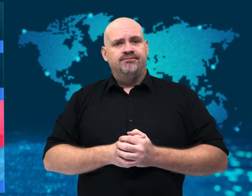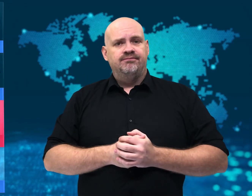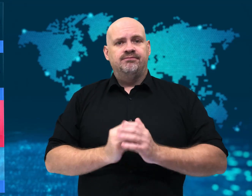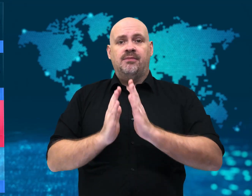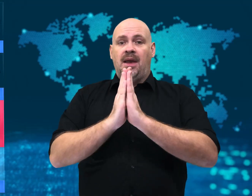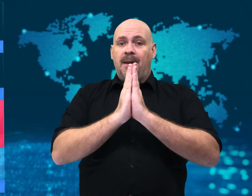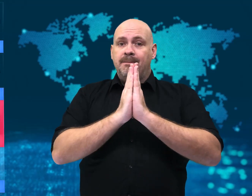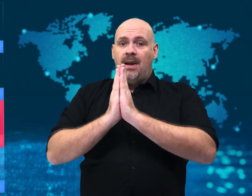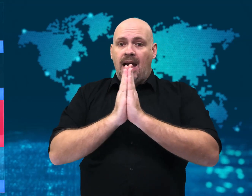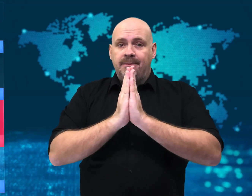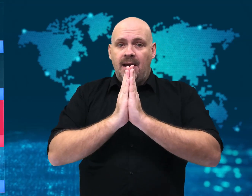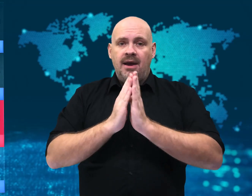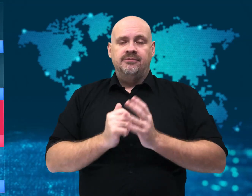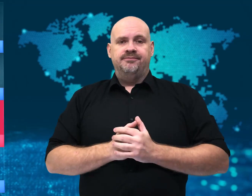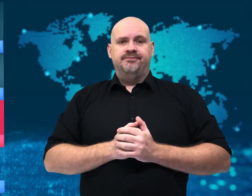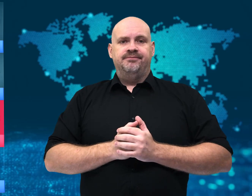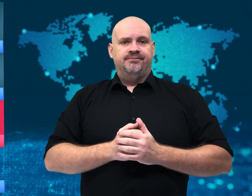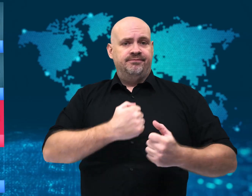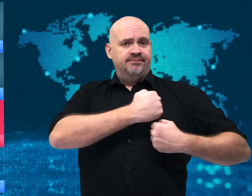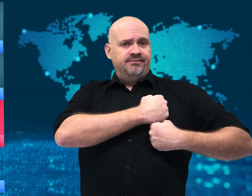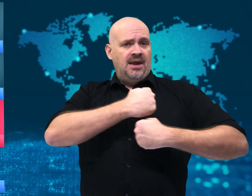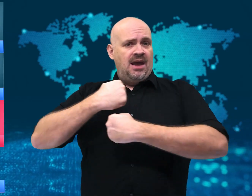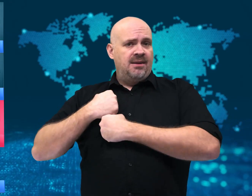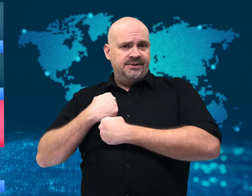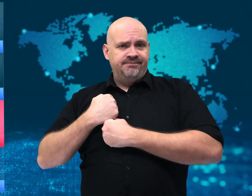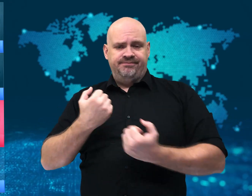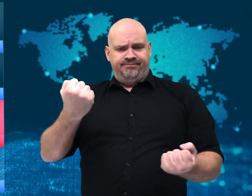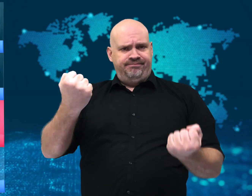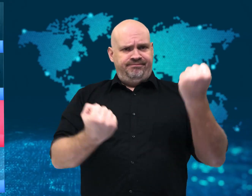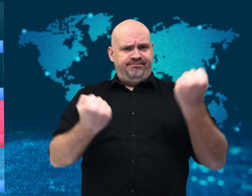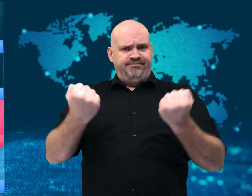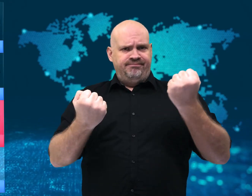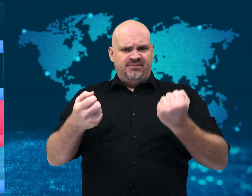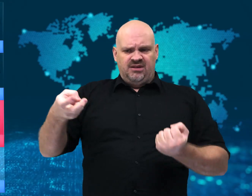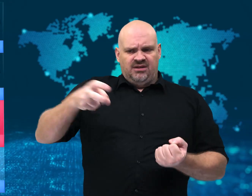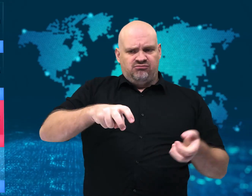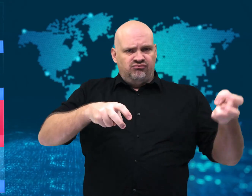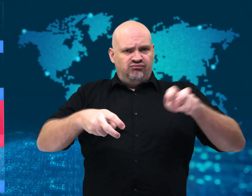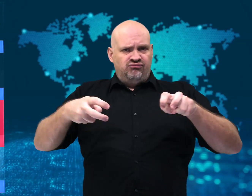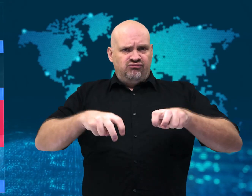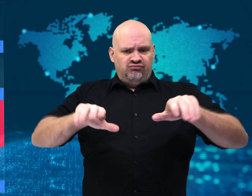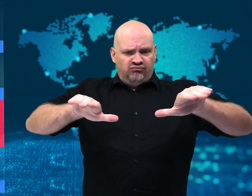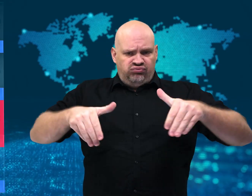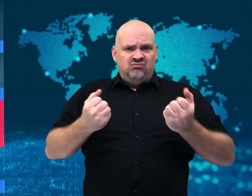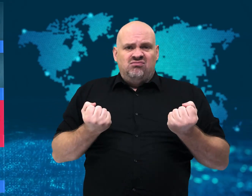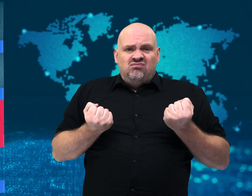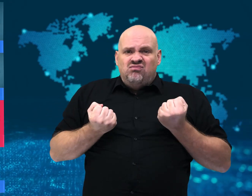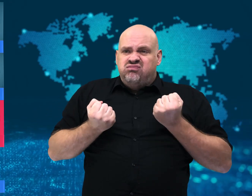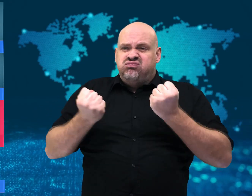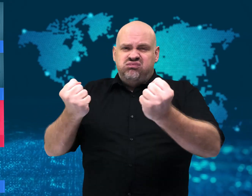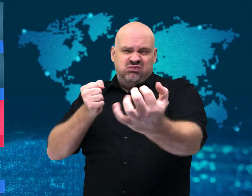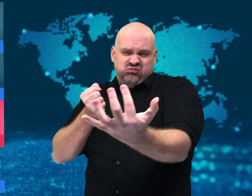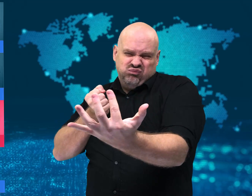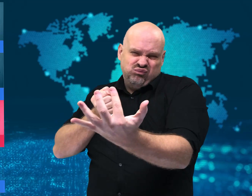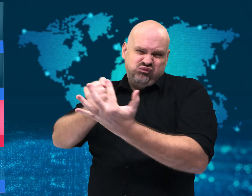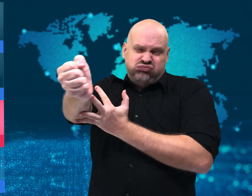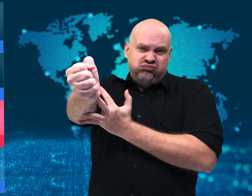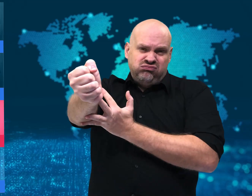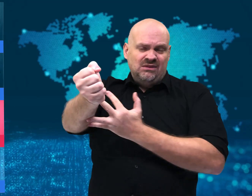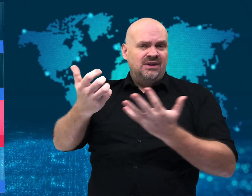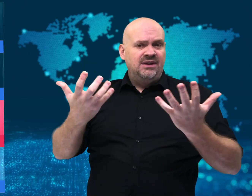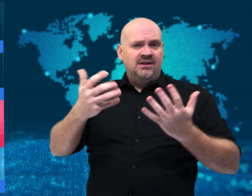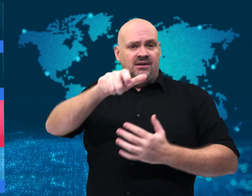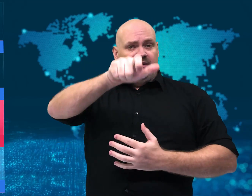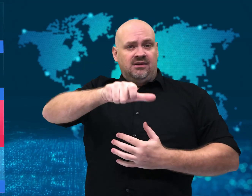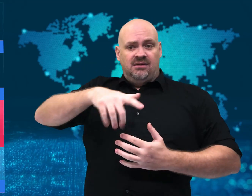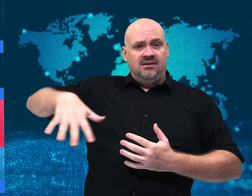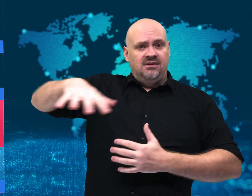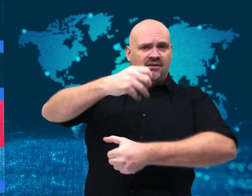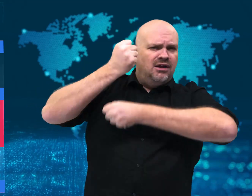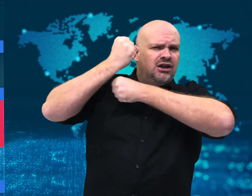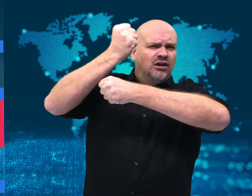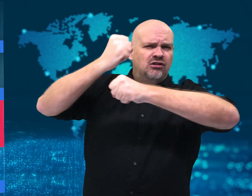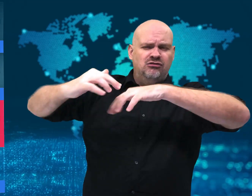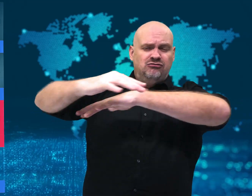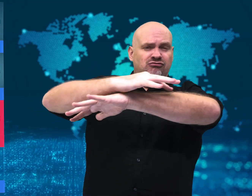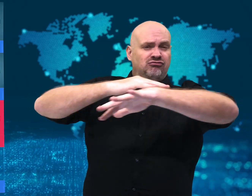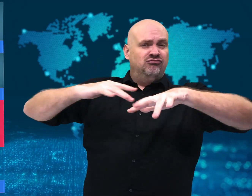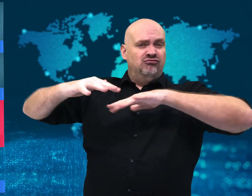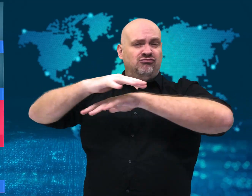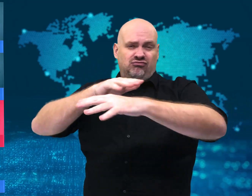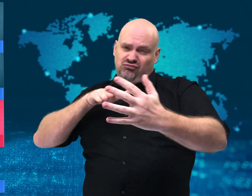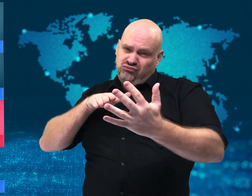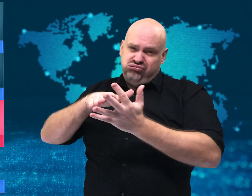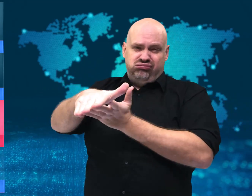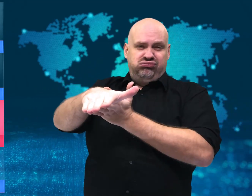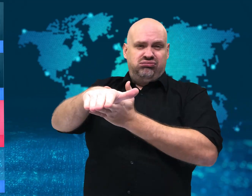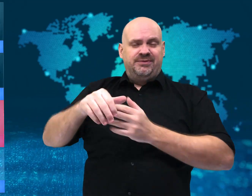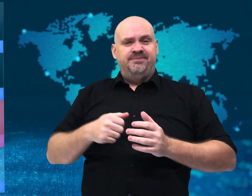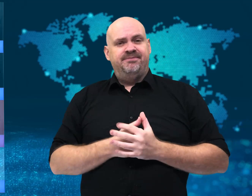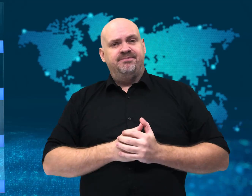Military rams protesters.